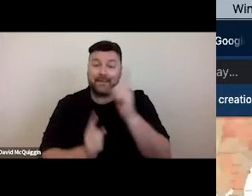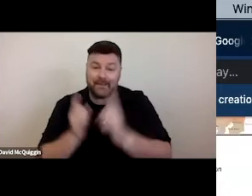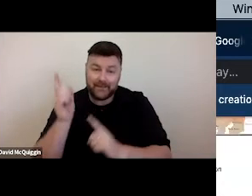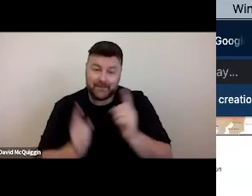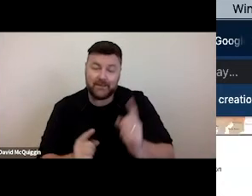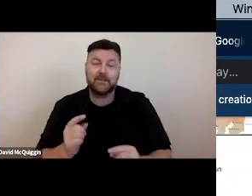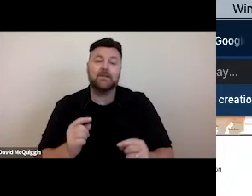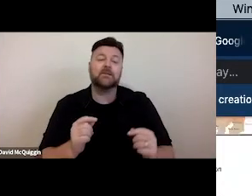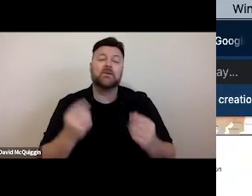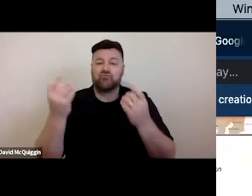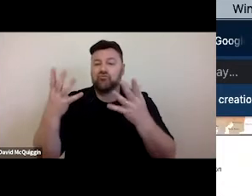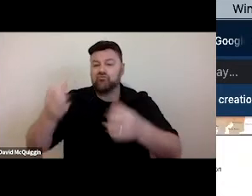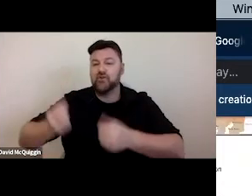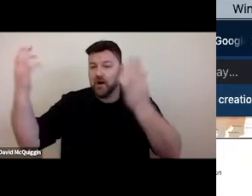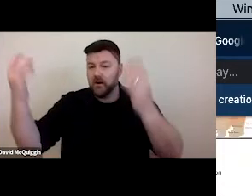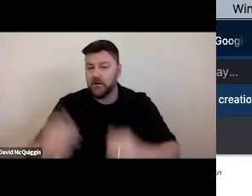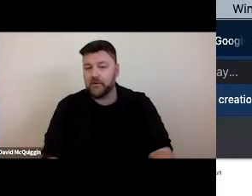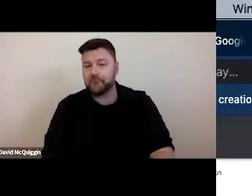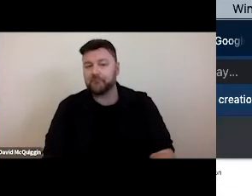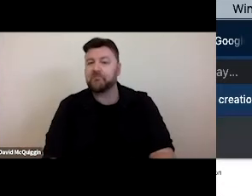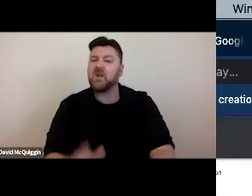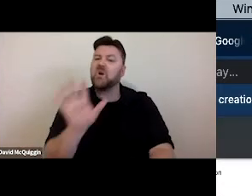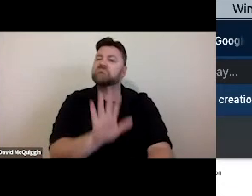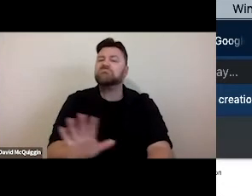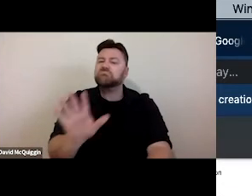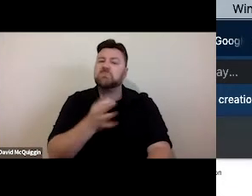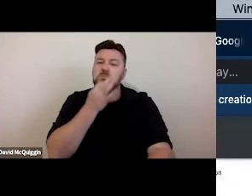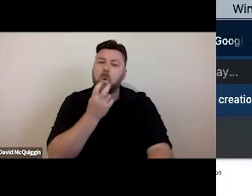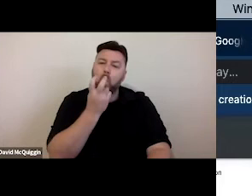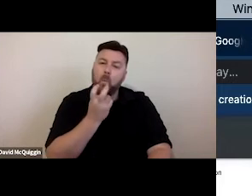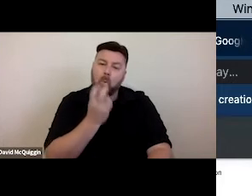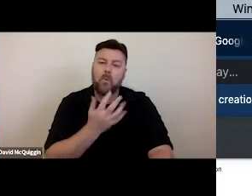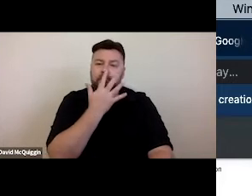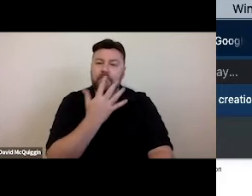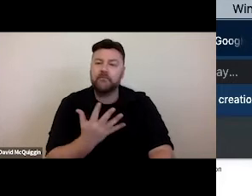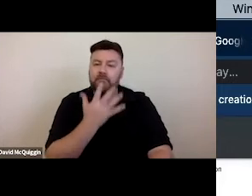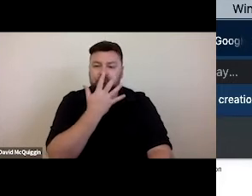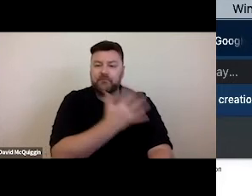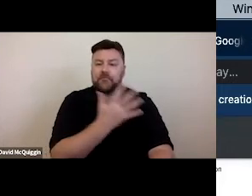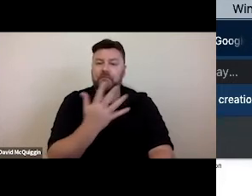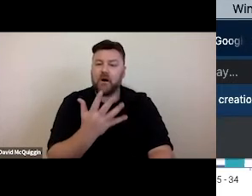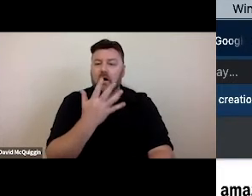They're a little older, they're 55 and 65. They've had